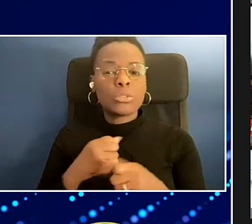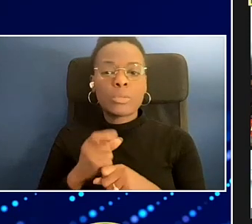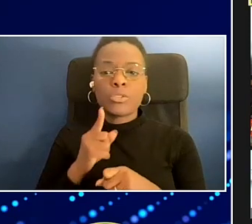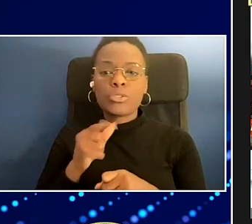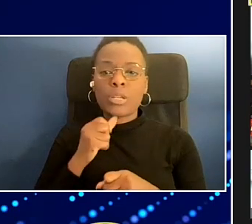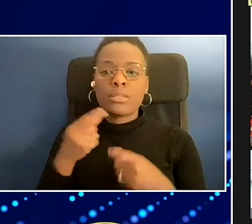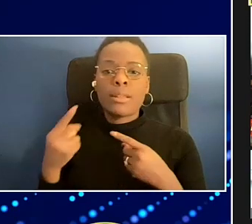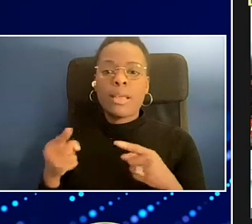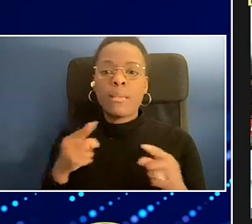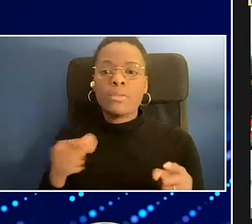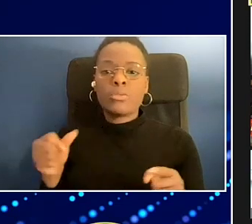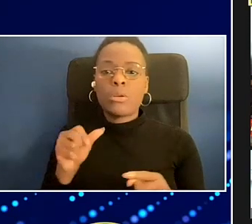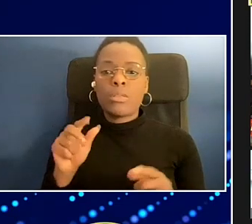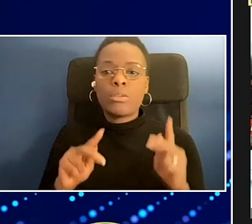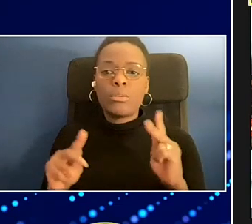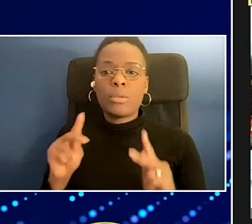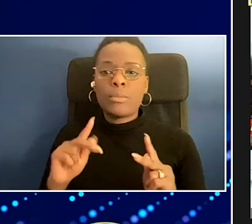Thank you for your comment, David. We appreciate it.